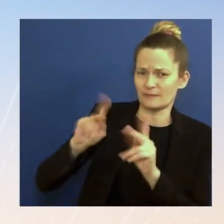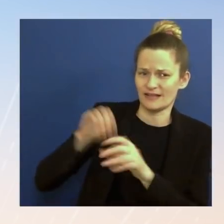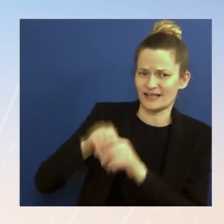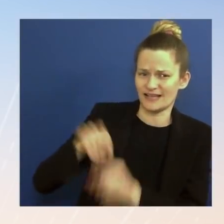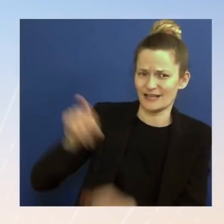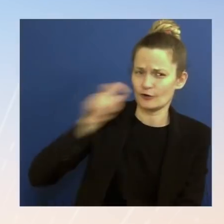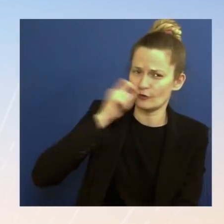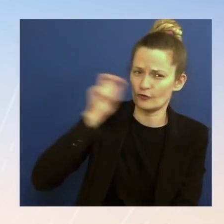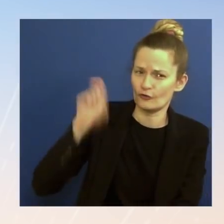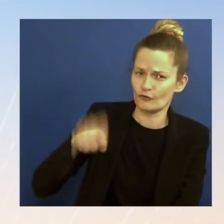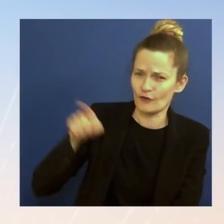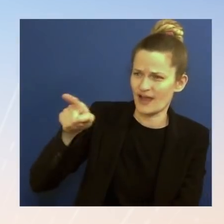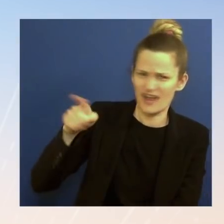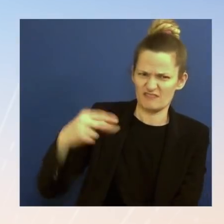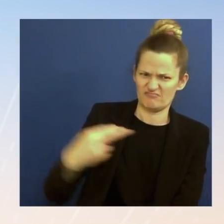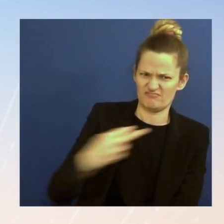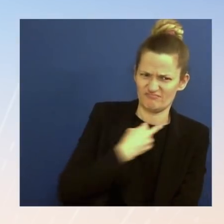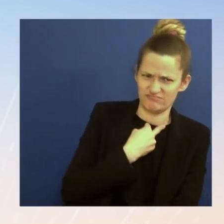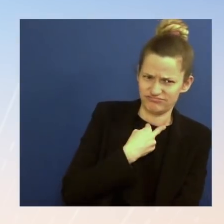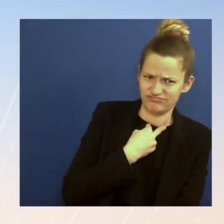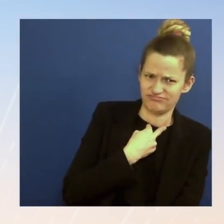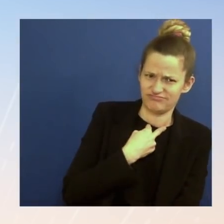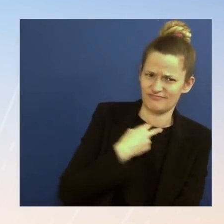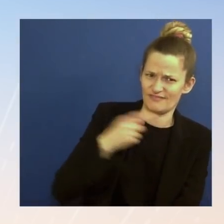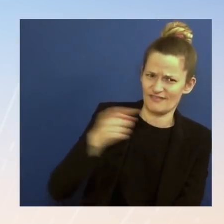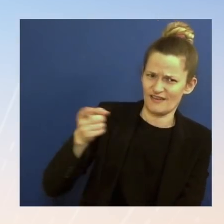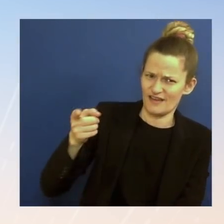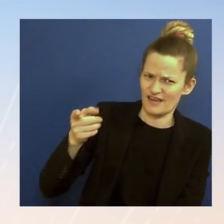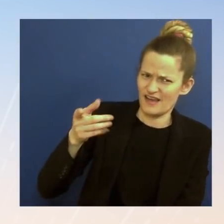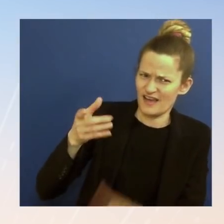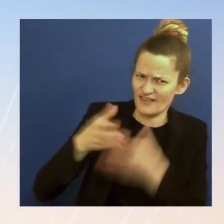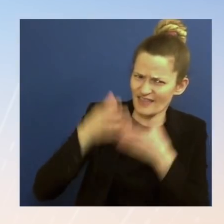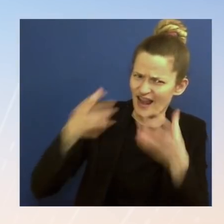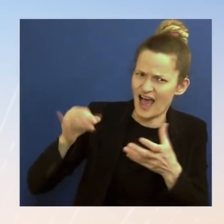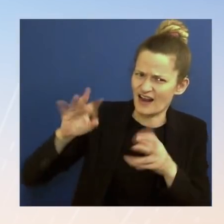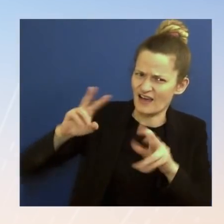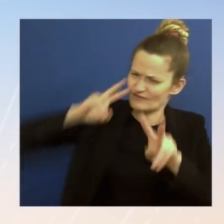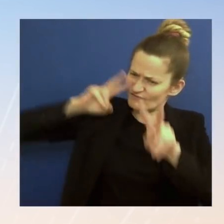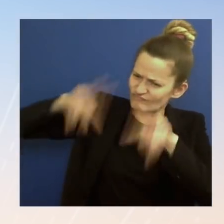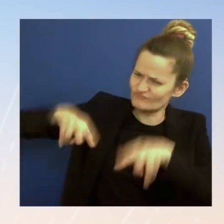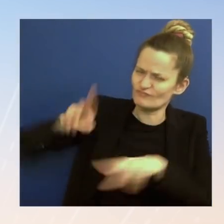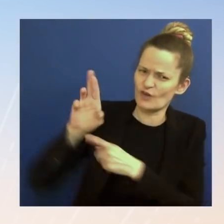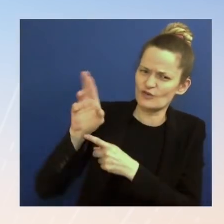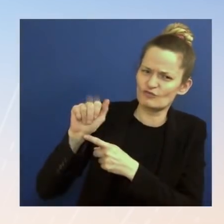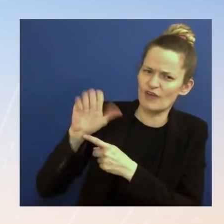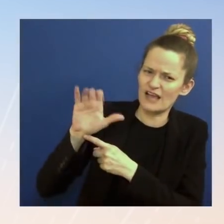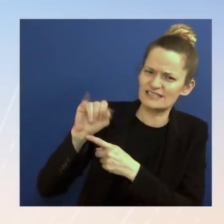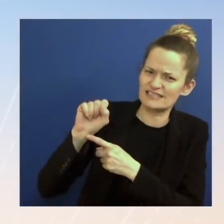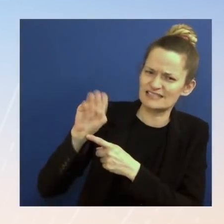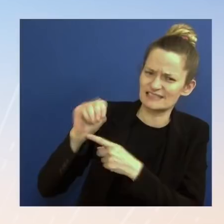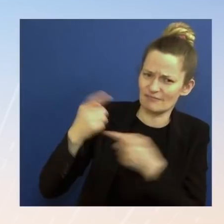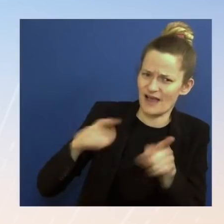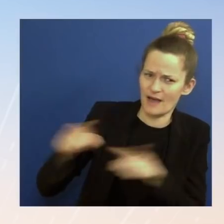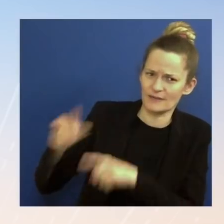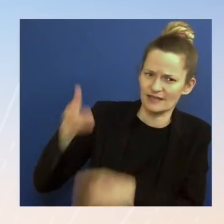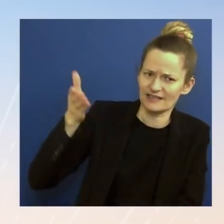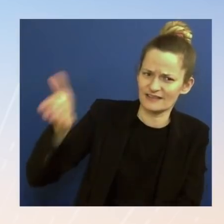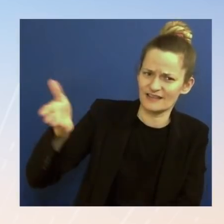I know you are providing a lot of financial assistance to Poland and to Ukraine, but Africans there are being banned